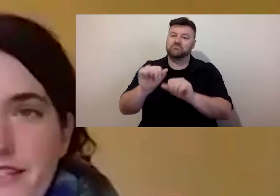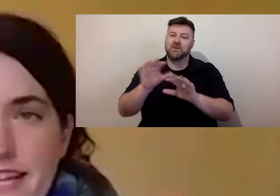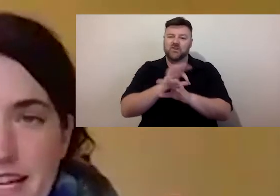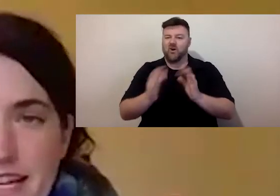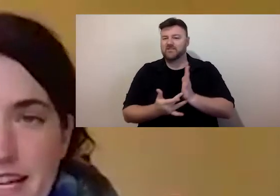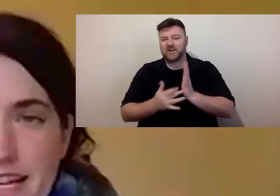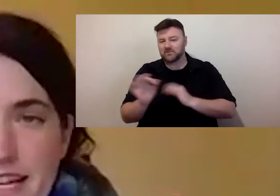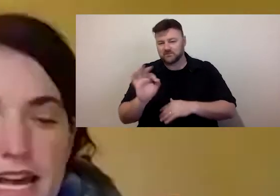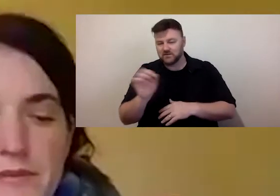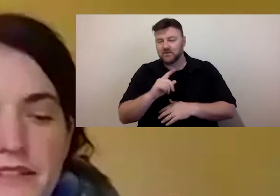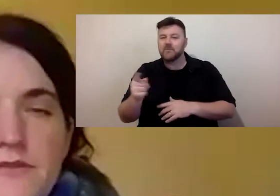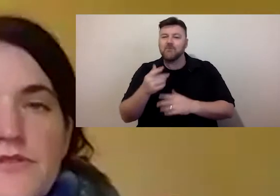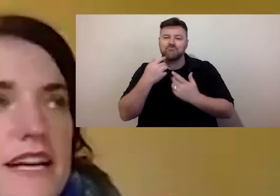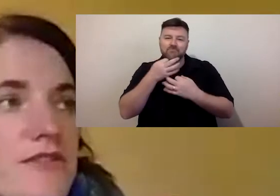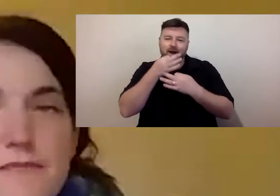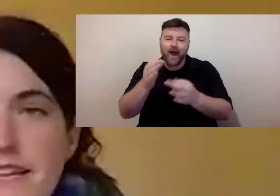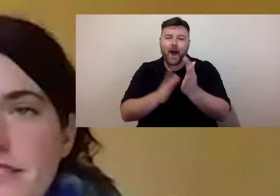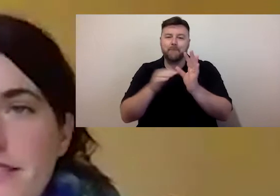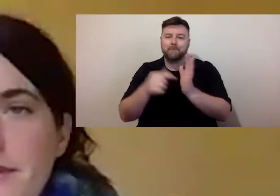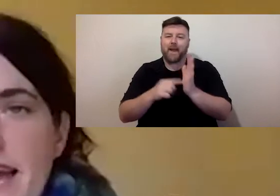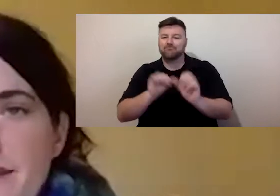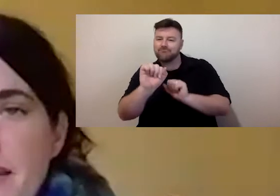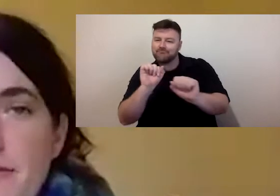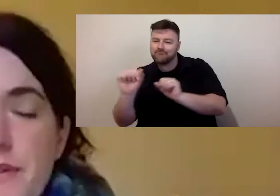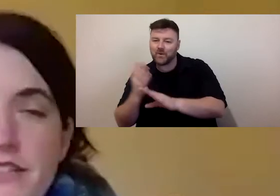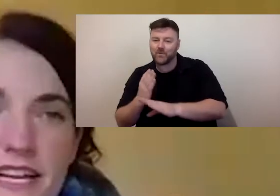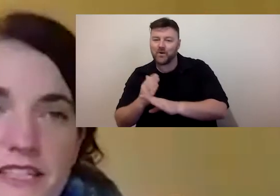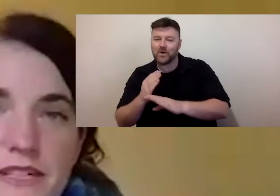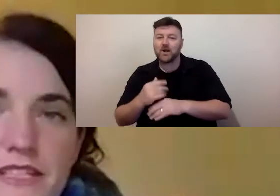We'll try and get to as many questions as we can but, if we don't get to it,